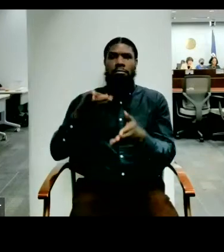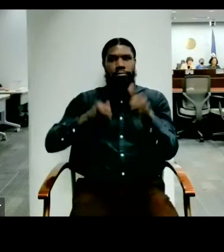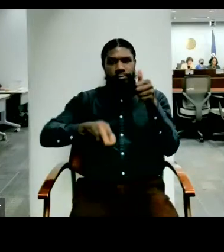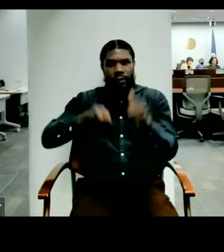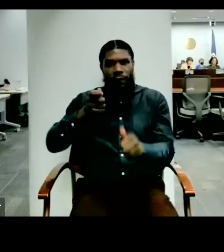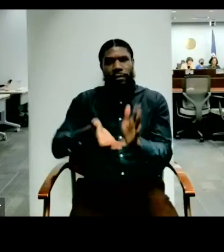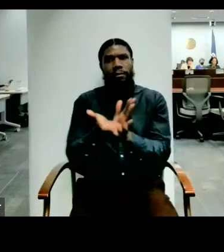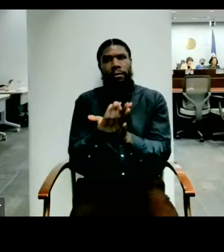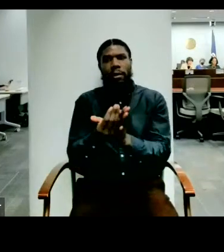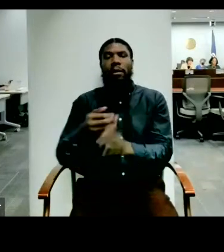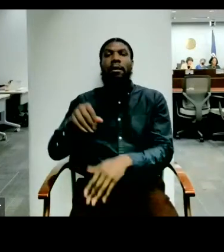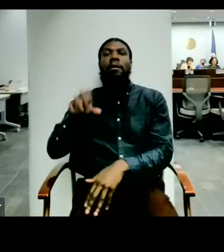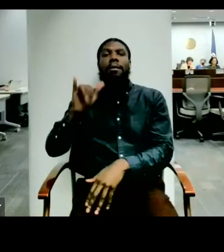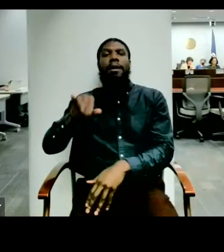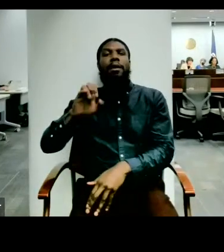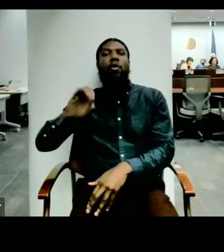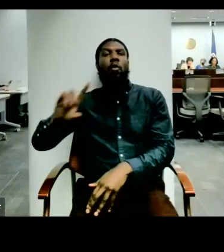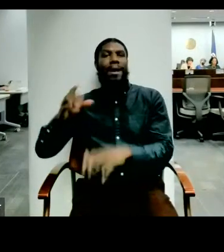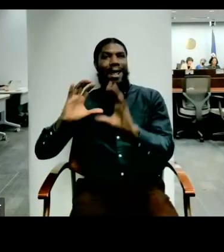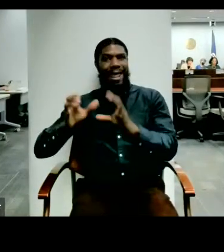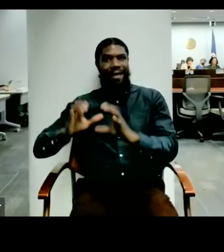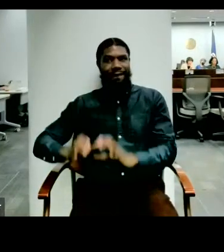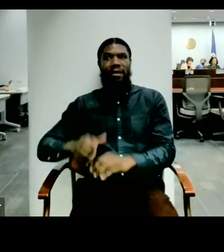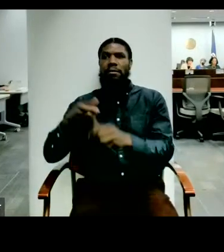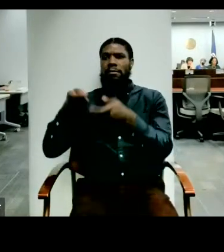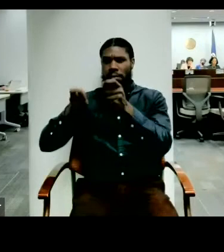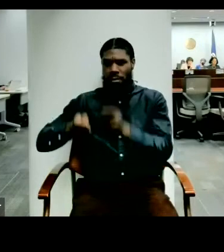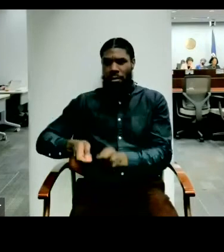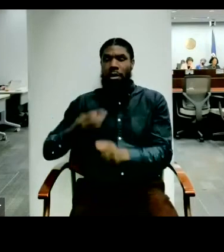the EEO1 classifications and using the standard occupation codes,